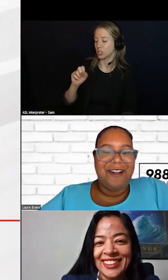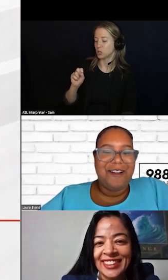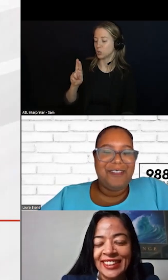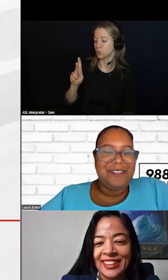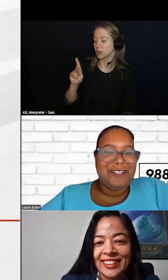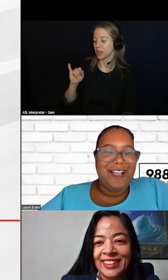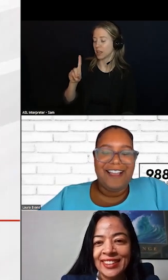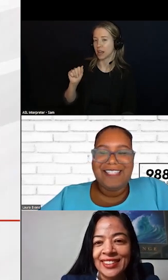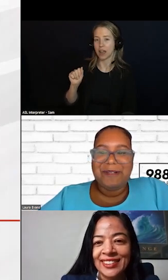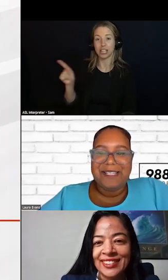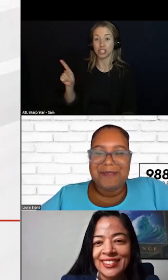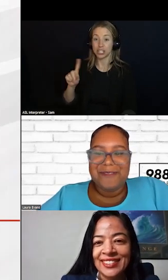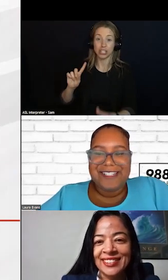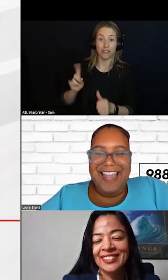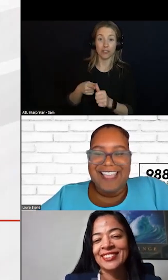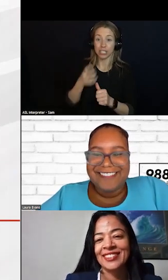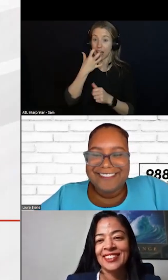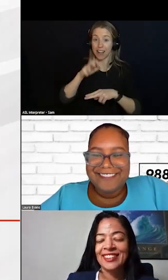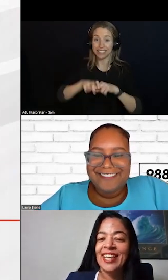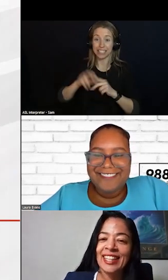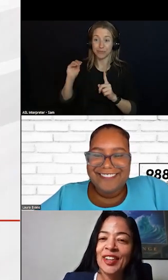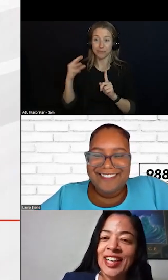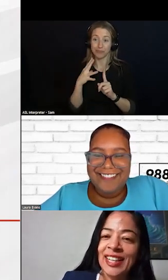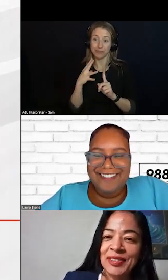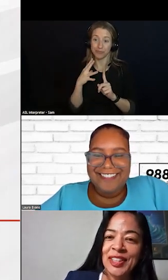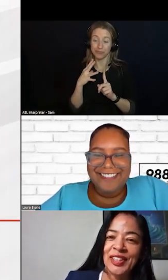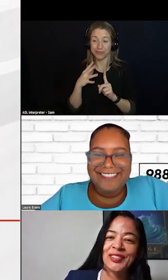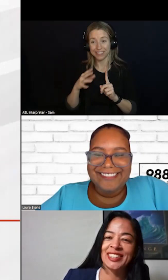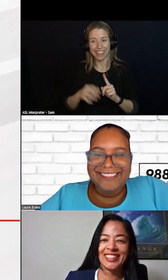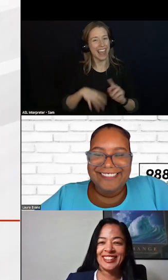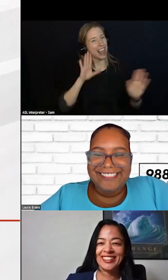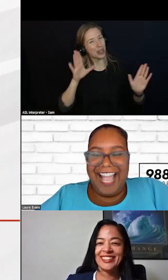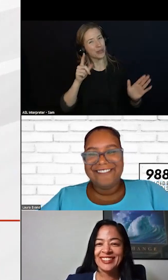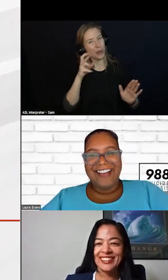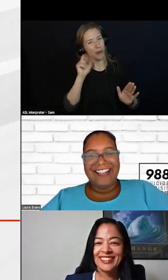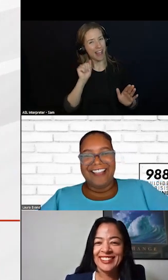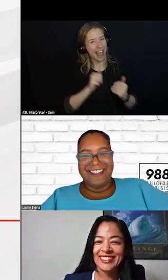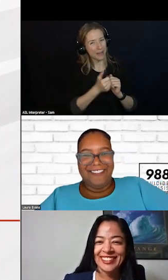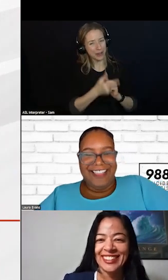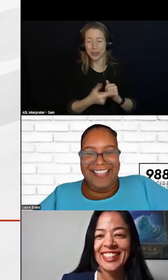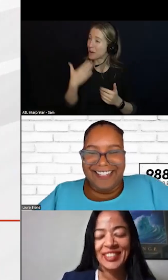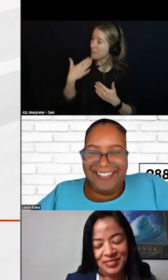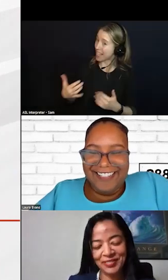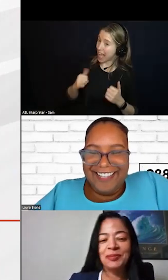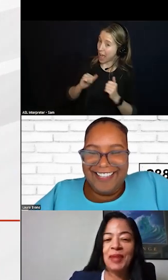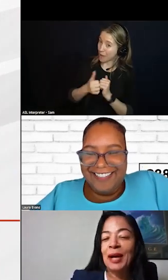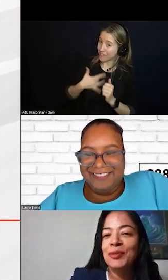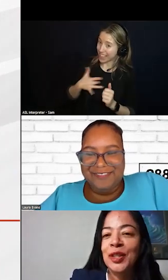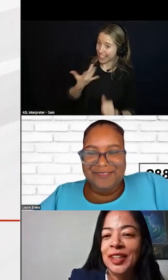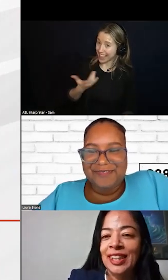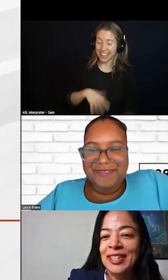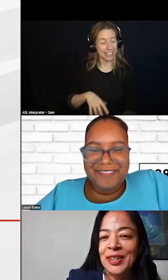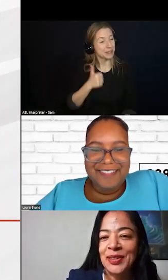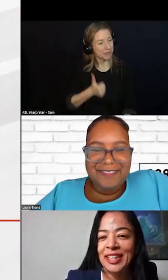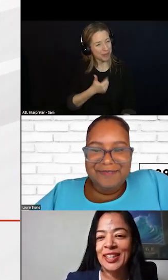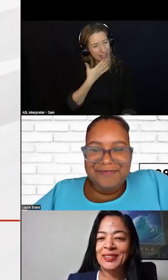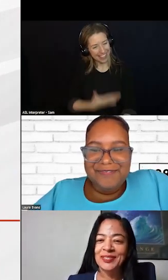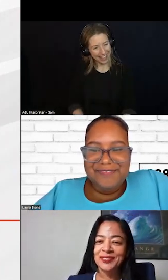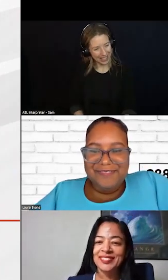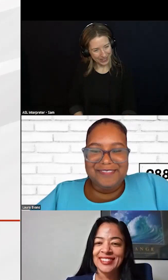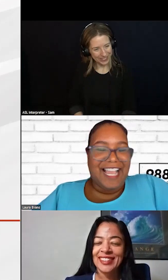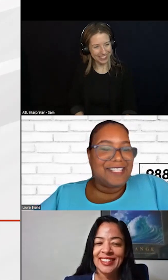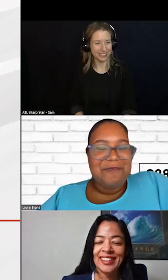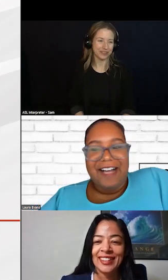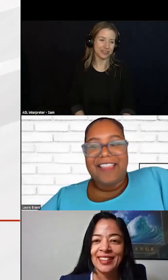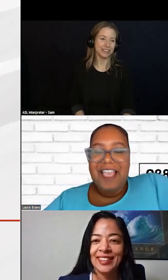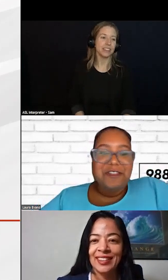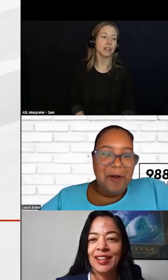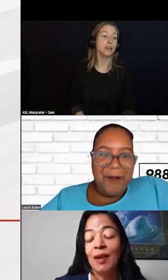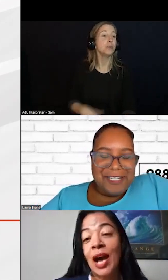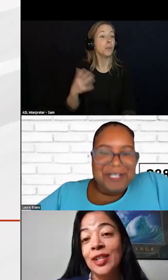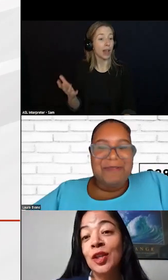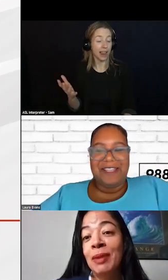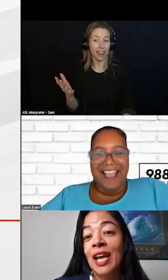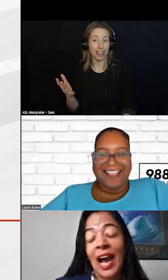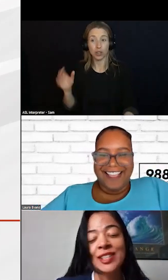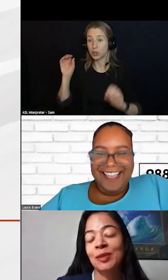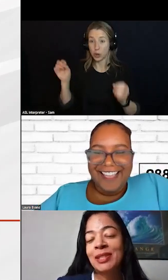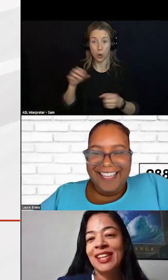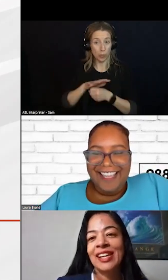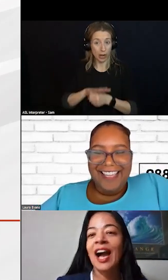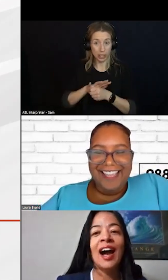ARE THE HOT SEAT PARTICIPANT TODAY. >>: HI, LAURA. I SHOULD BE SAYING